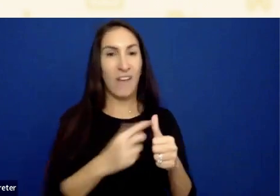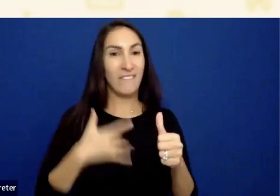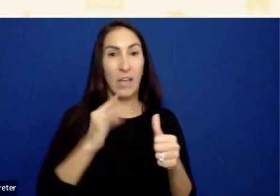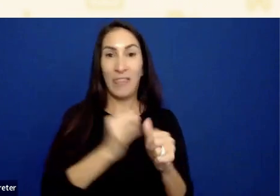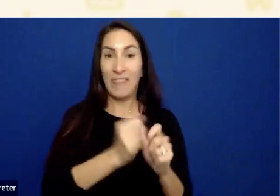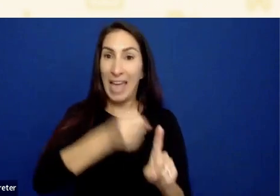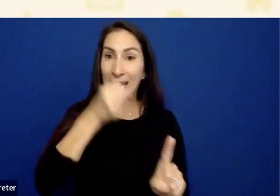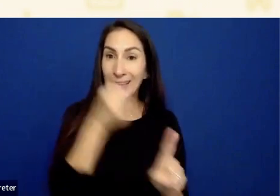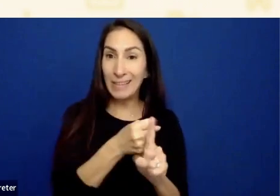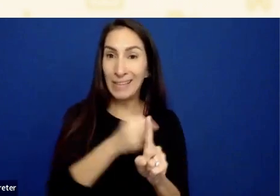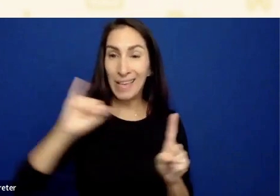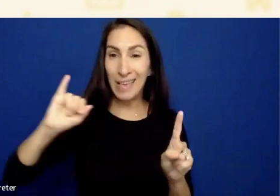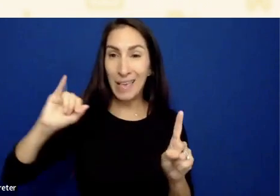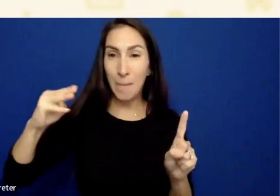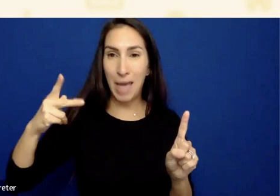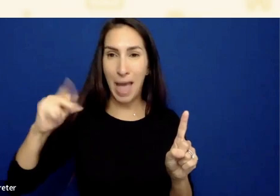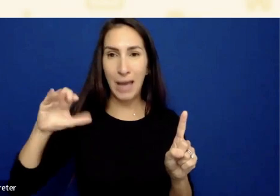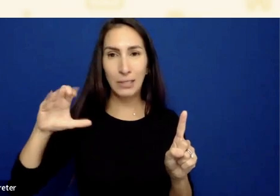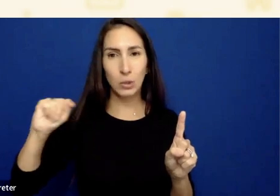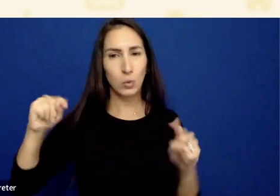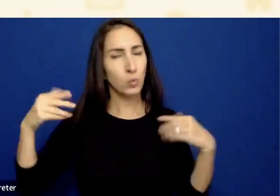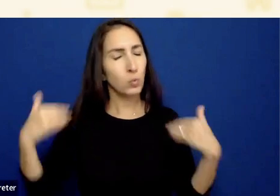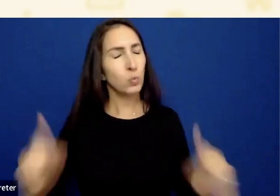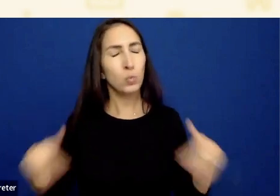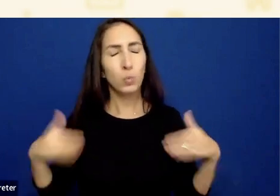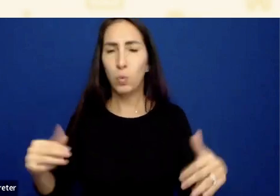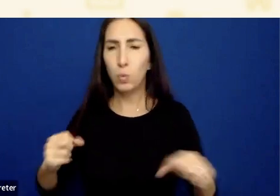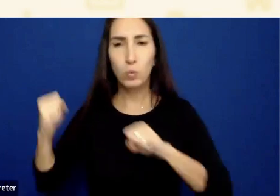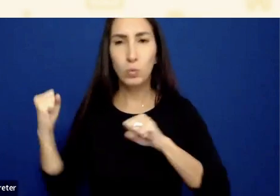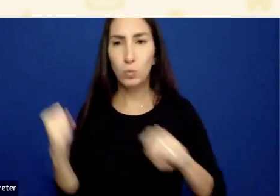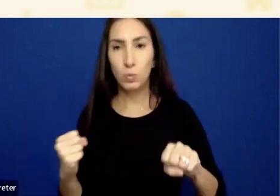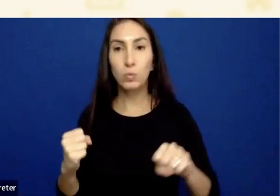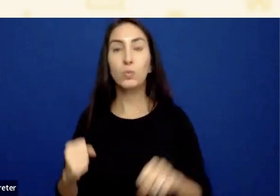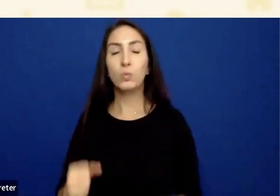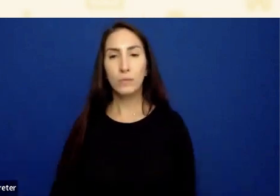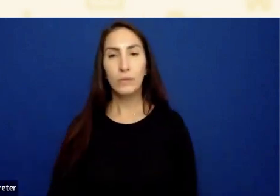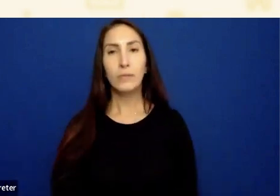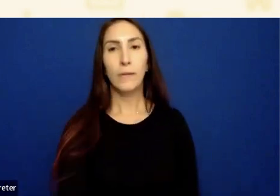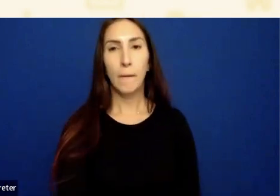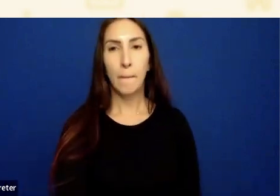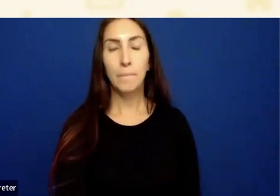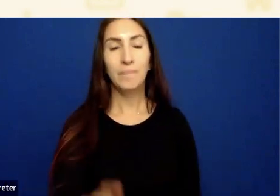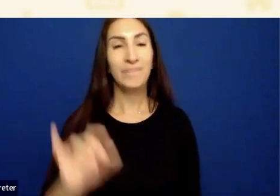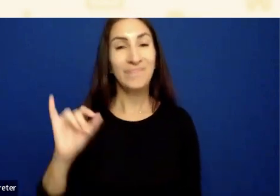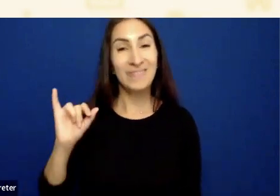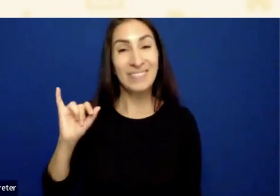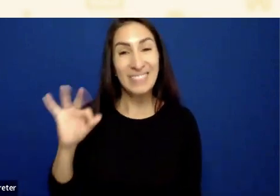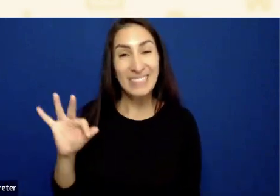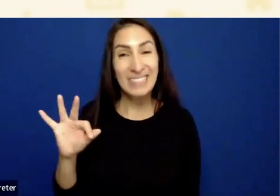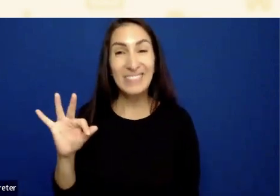If you are wanting to say, like, Why should we be doing this?